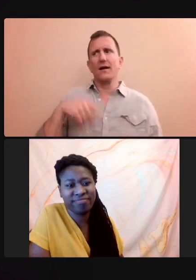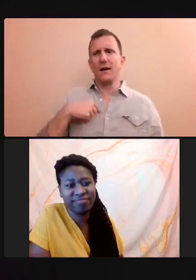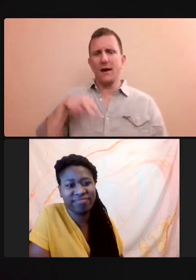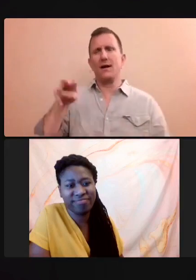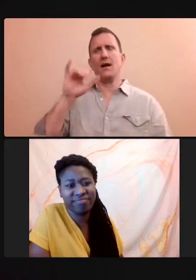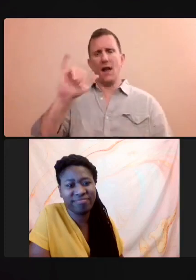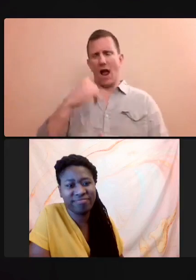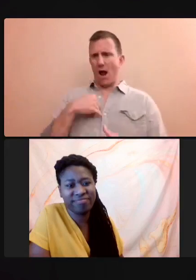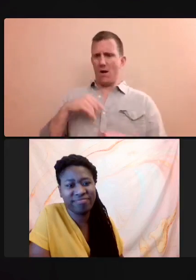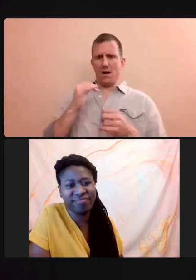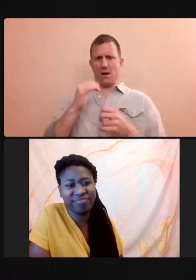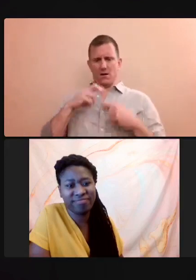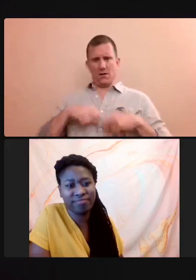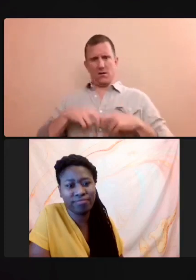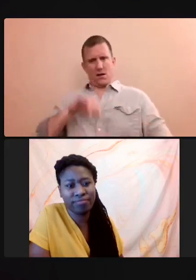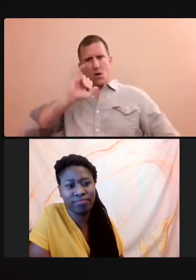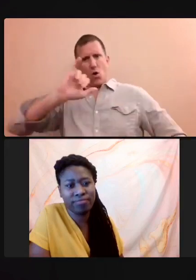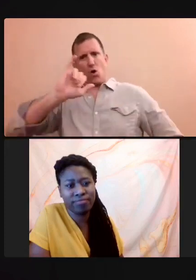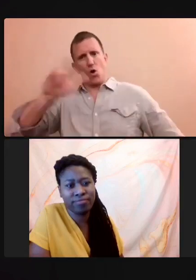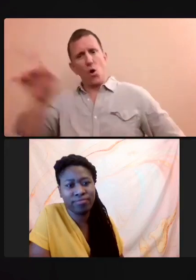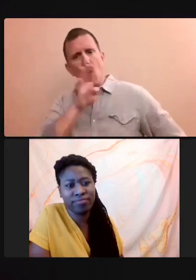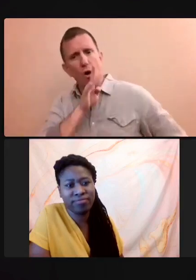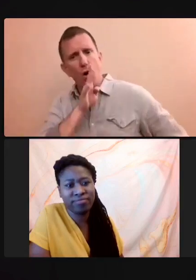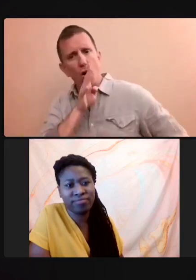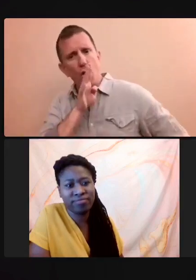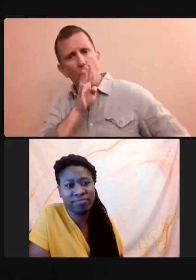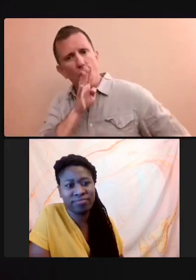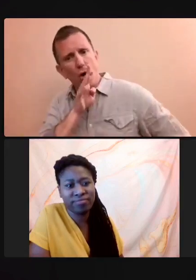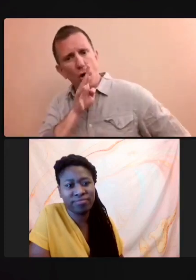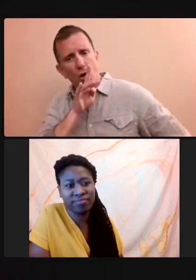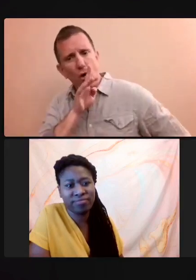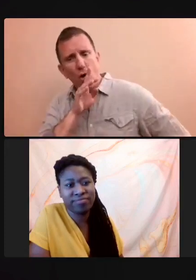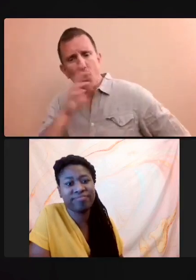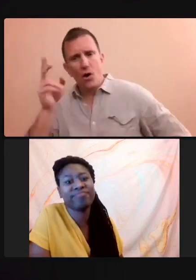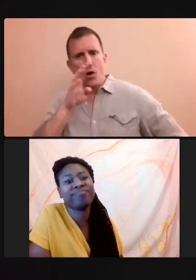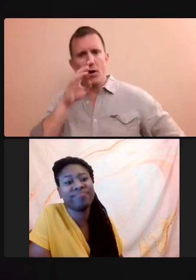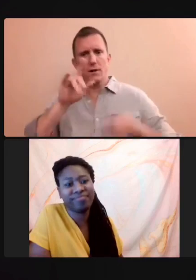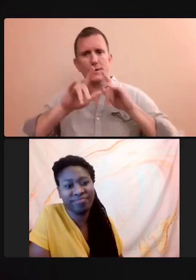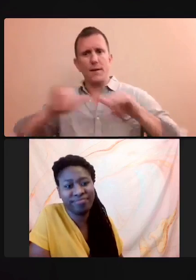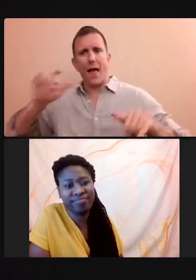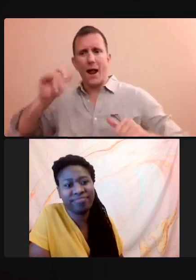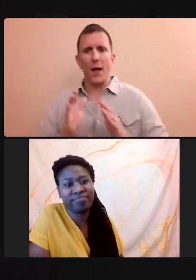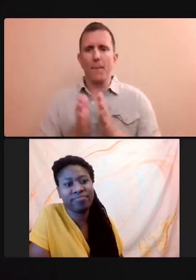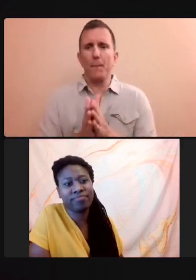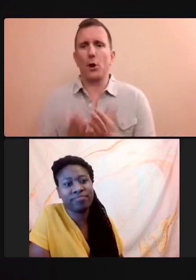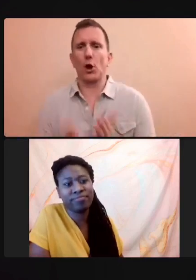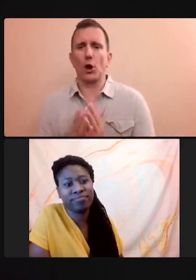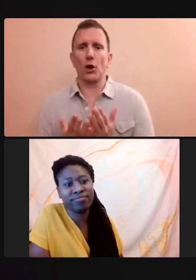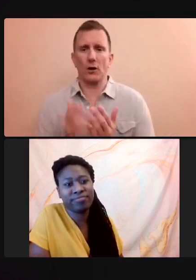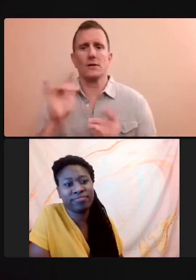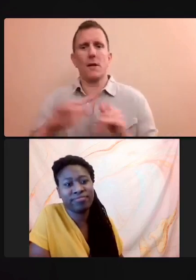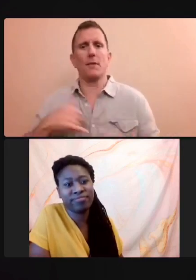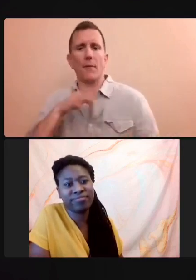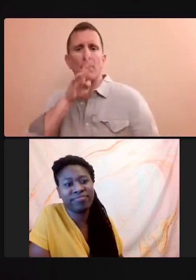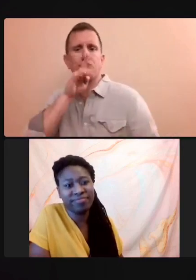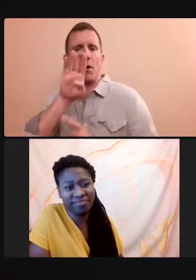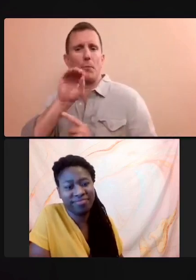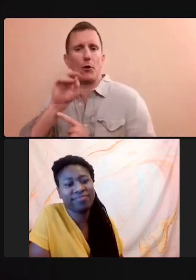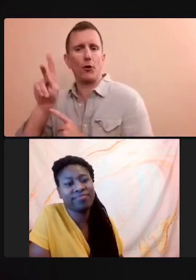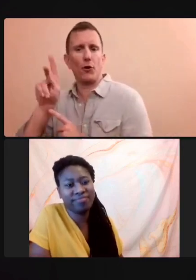even though they have the most experience, the lived experience. And yeah, that's exactly what we're talking about with wanting interpreter training programs